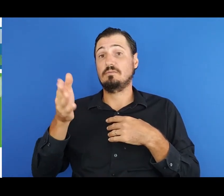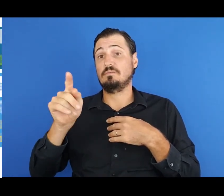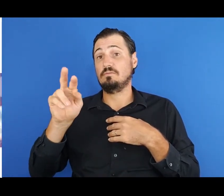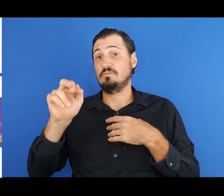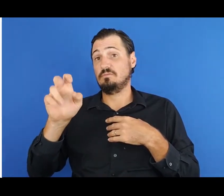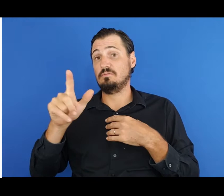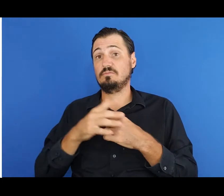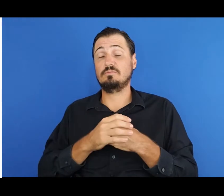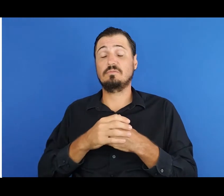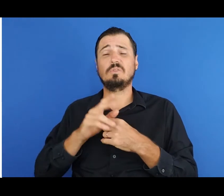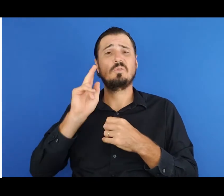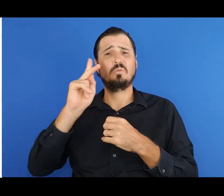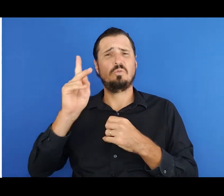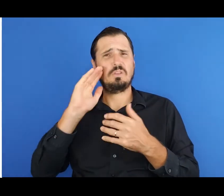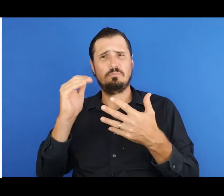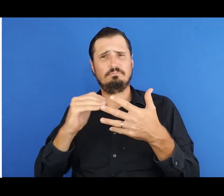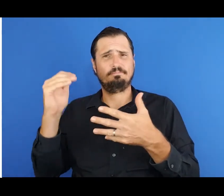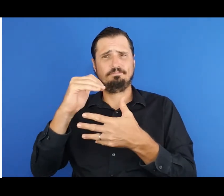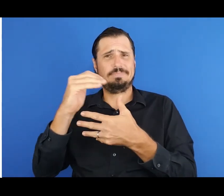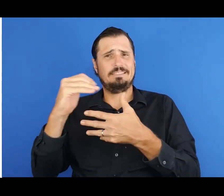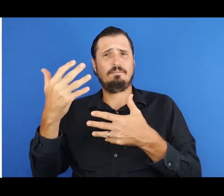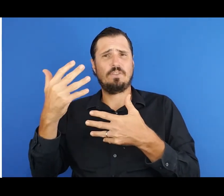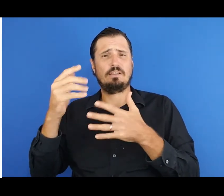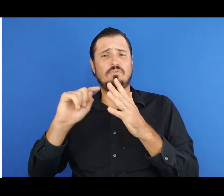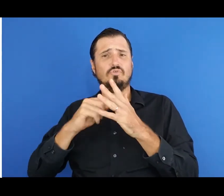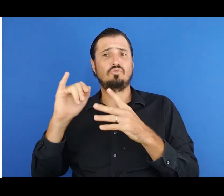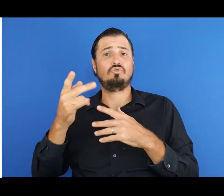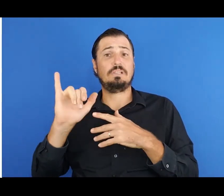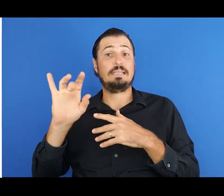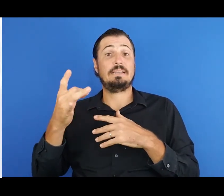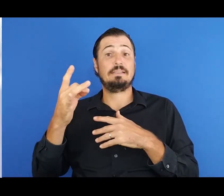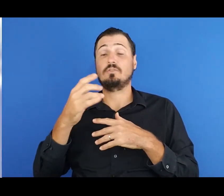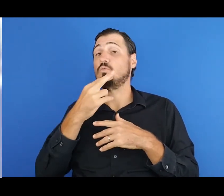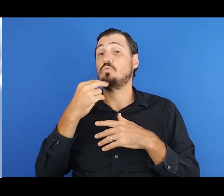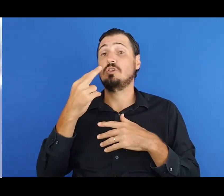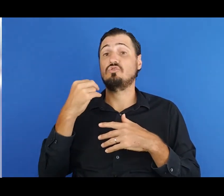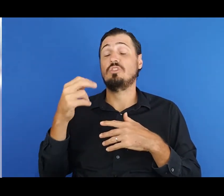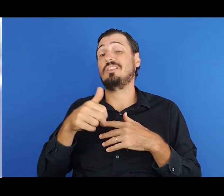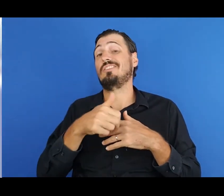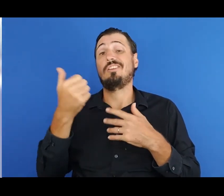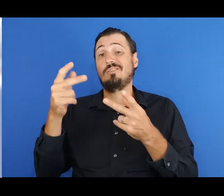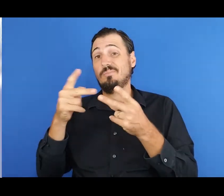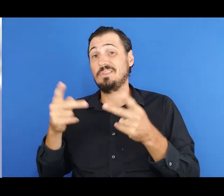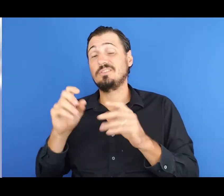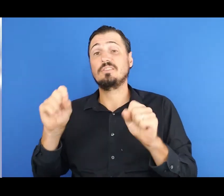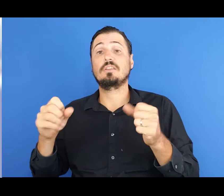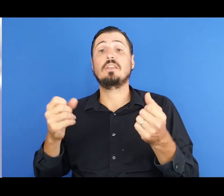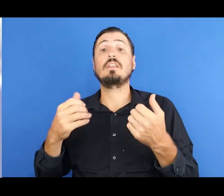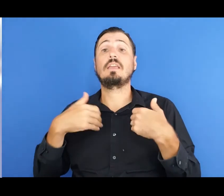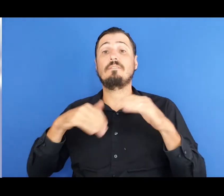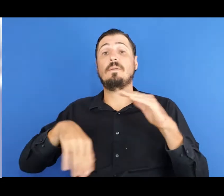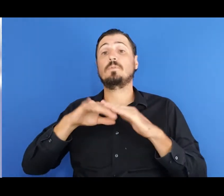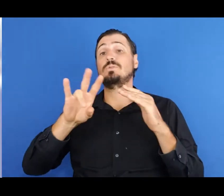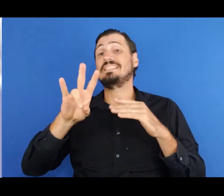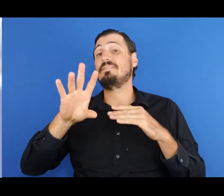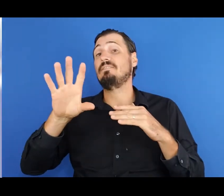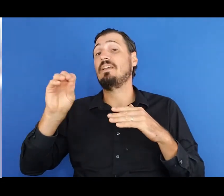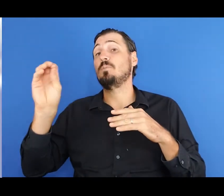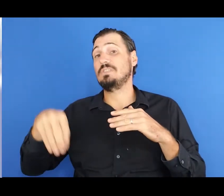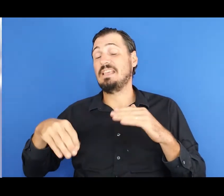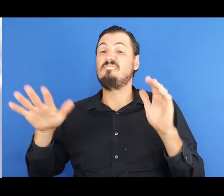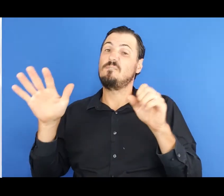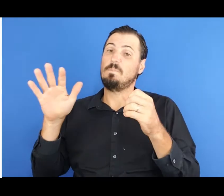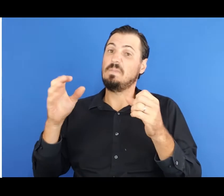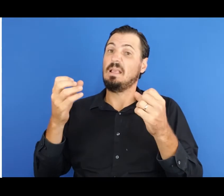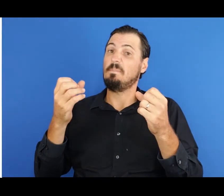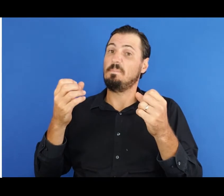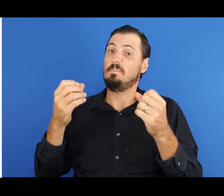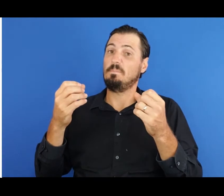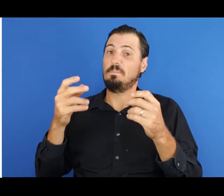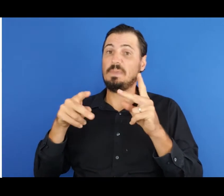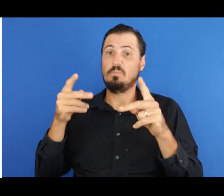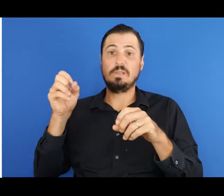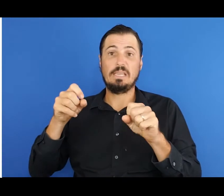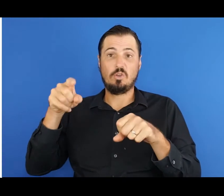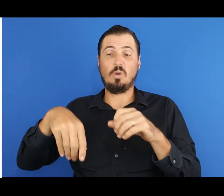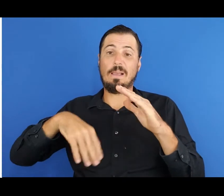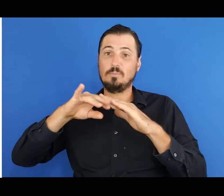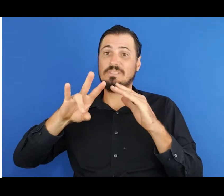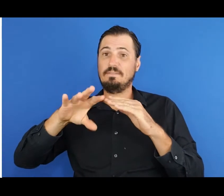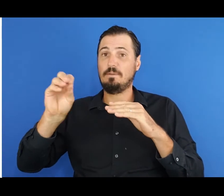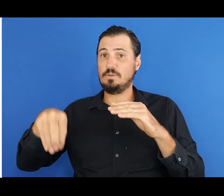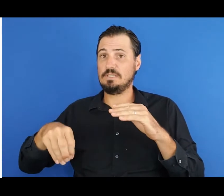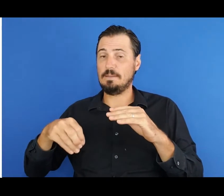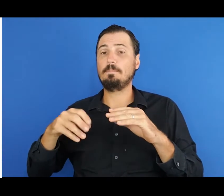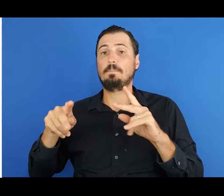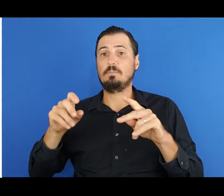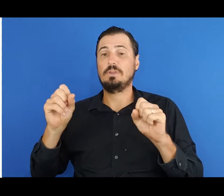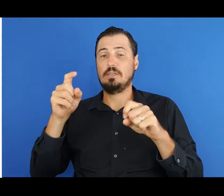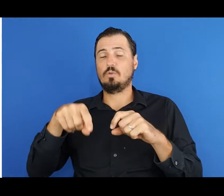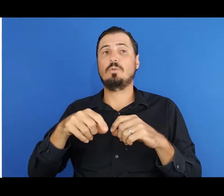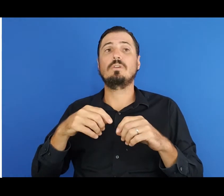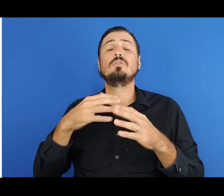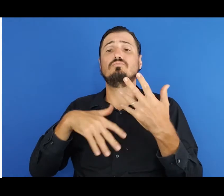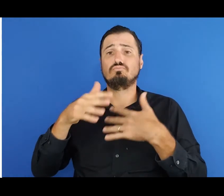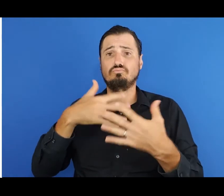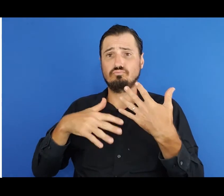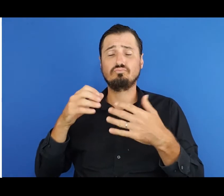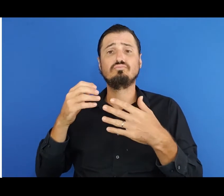Kauai is moving to Tier 5. Beginning July 8, restaurants and other attractions will be able to operate at 75 percent capacity. Social gatherings will increase to 25 indoors and 75 outdoors